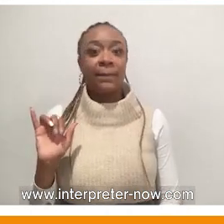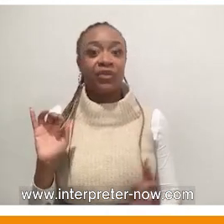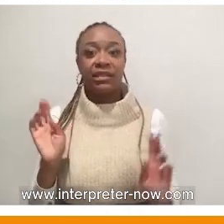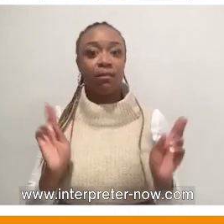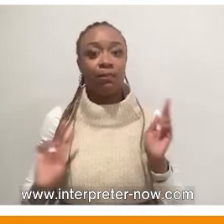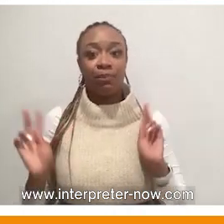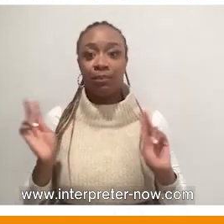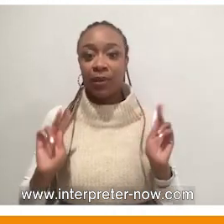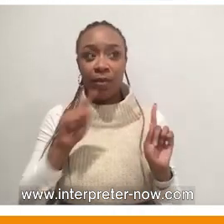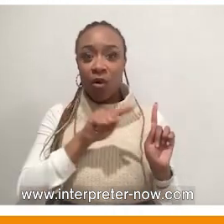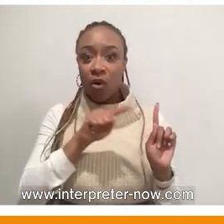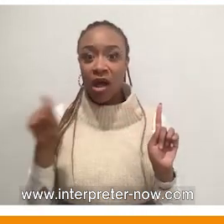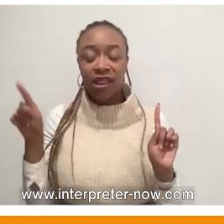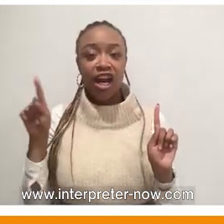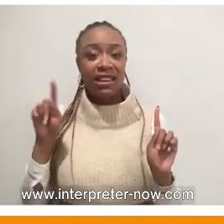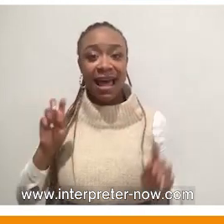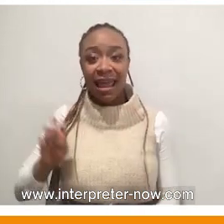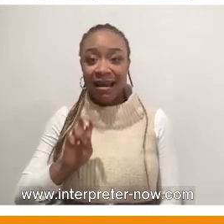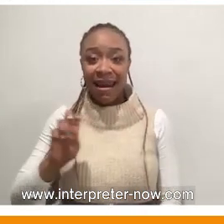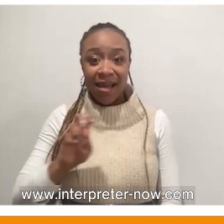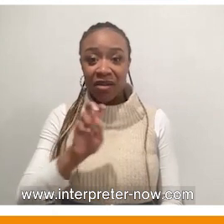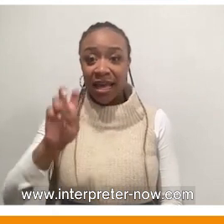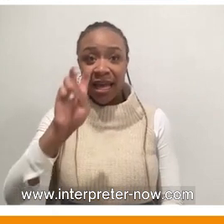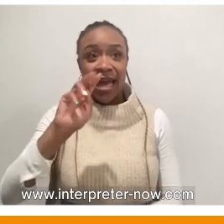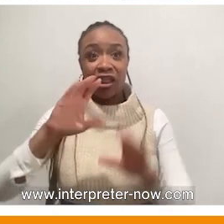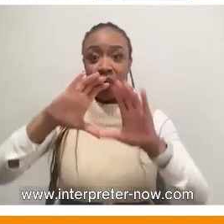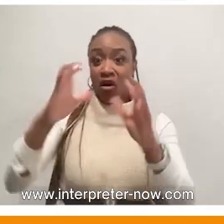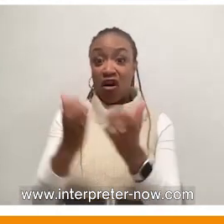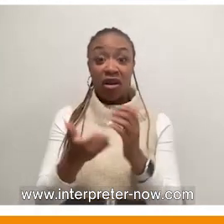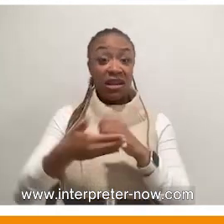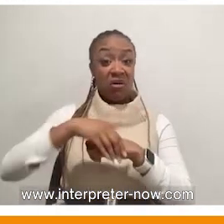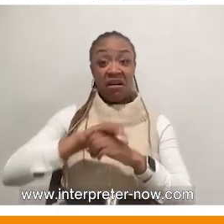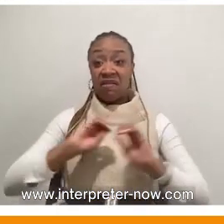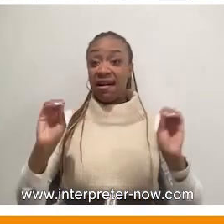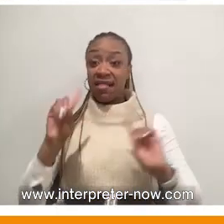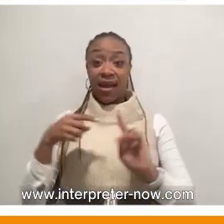Just there are people who navigate the world and don't really cover very much at all about